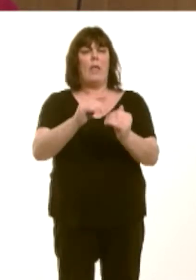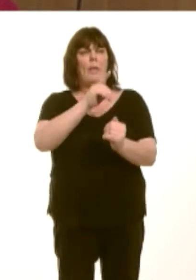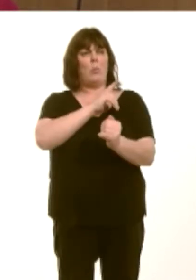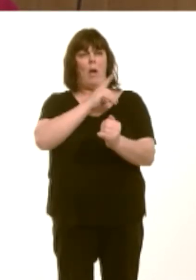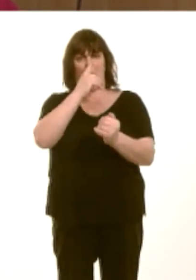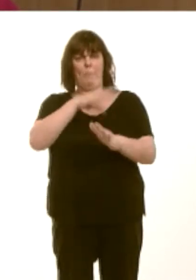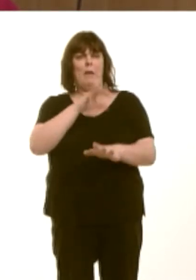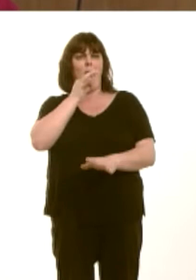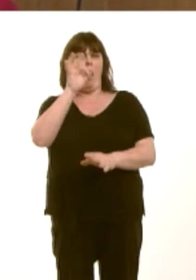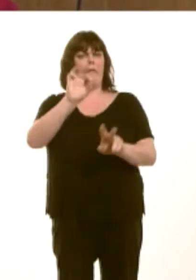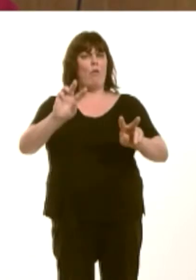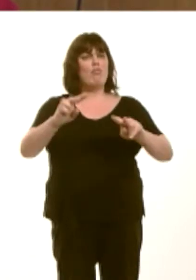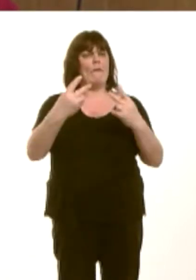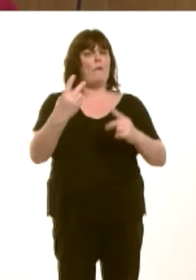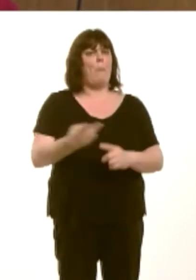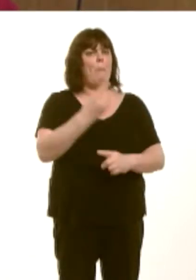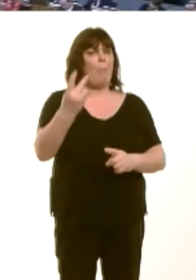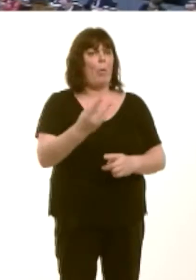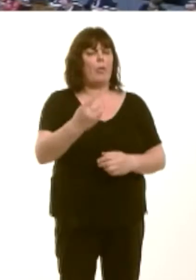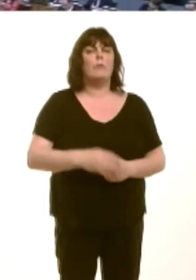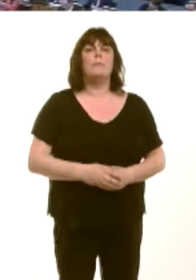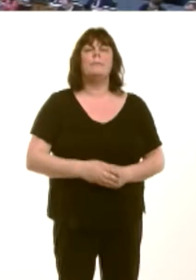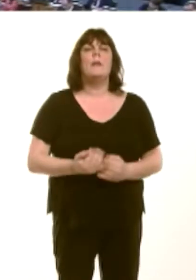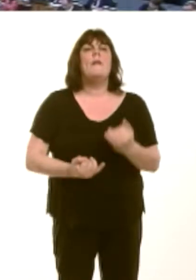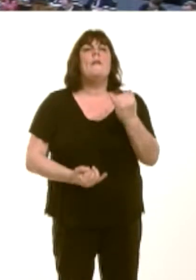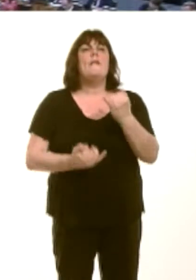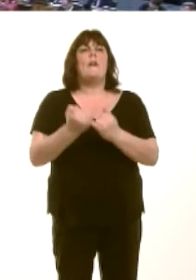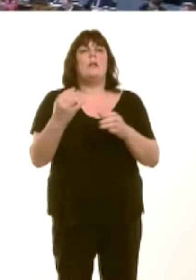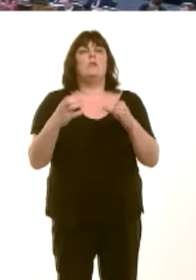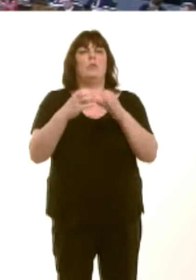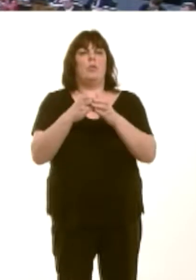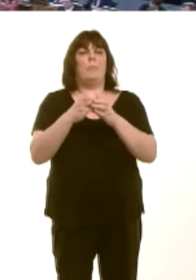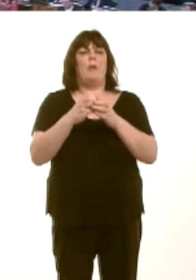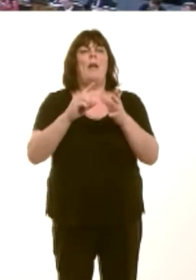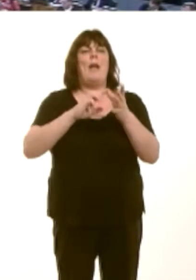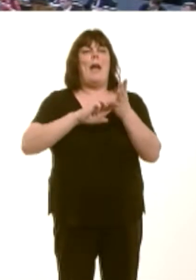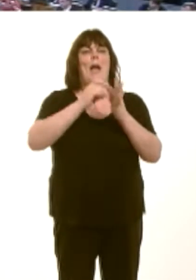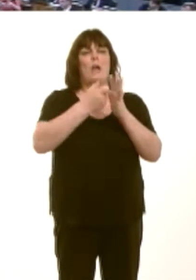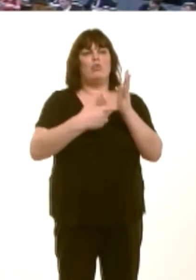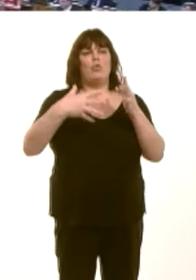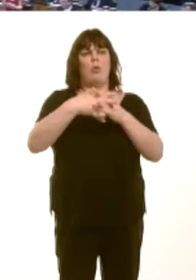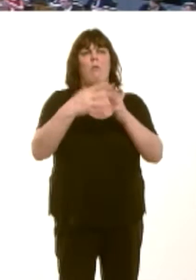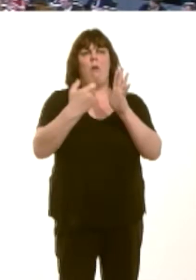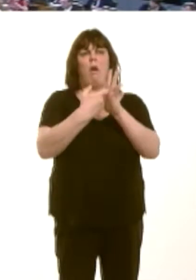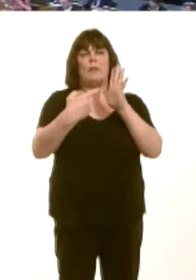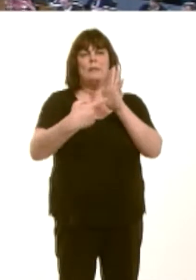the first place. Y Llywydd / The Presiding Officer: And finally, the leader of the opposition, Andrew R.T. Davies. Andrew R.T. Davies: Thank you very much, Presiding Officer.